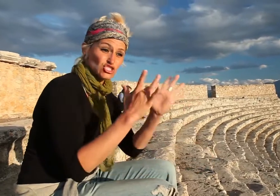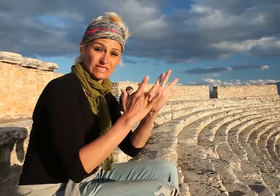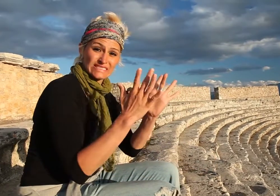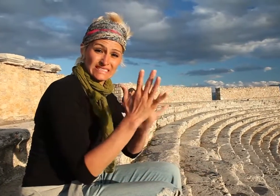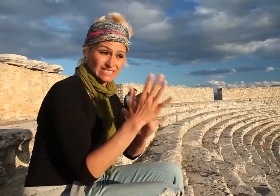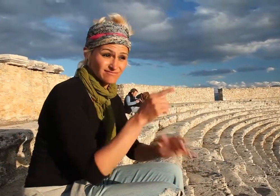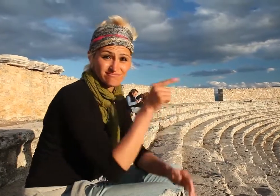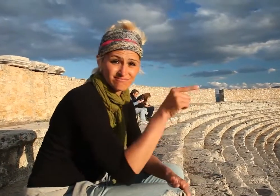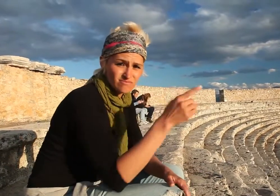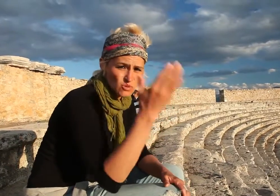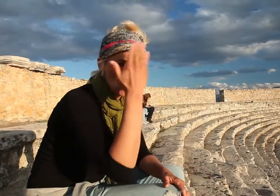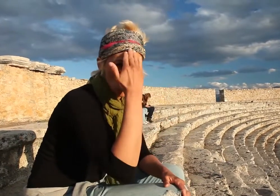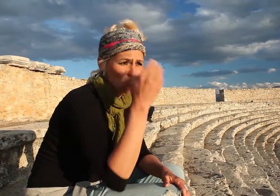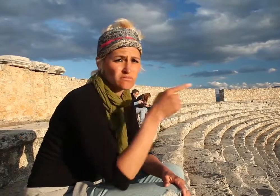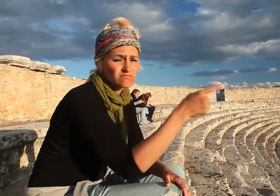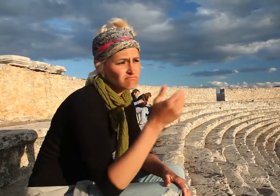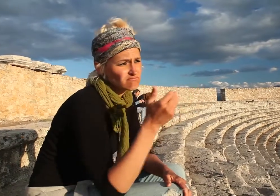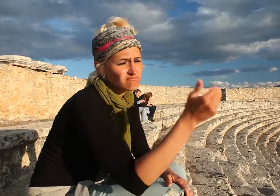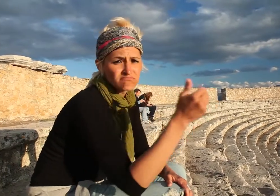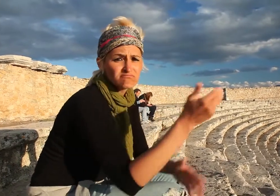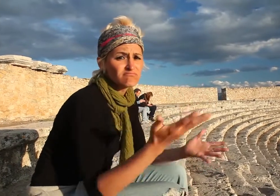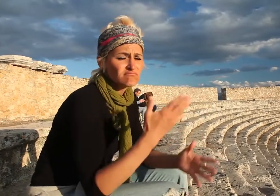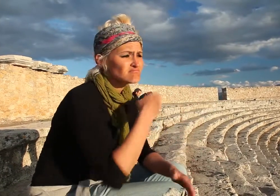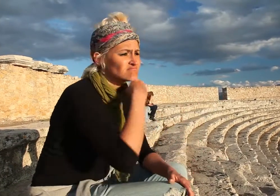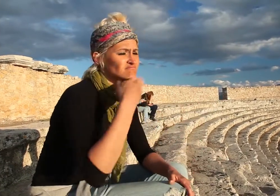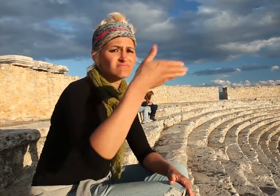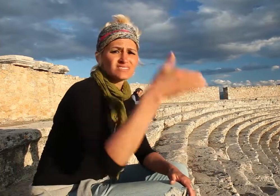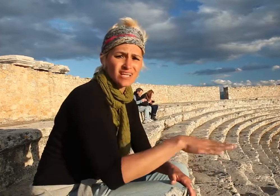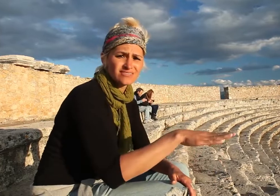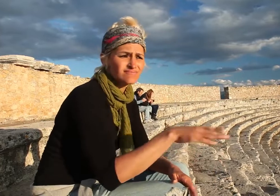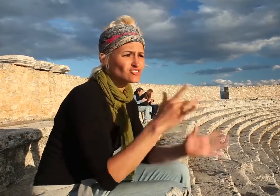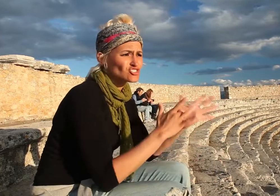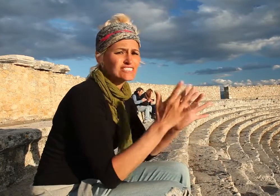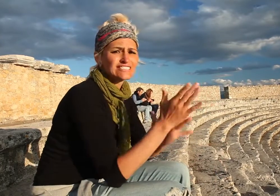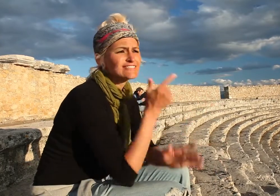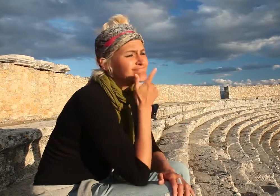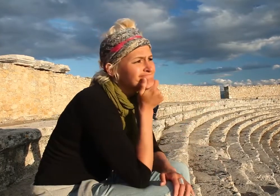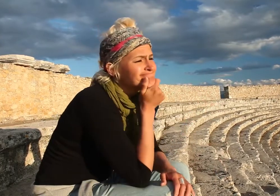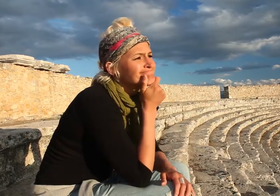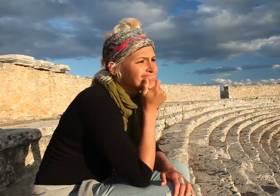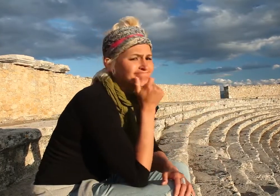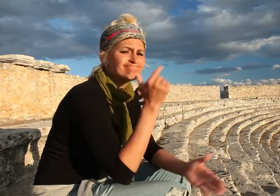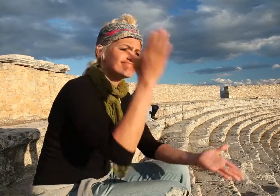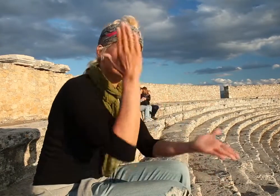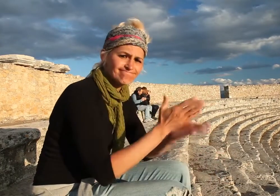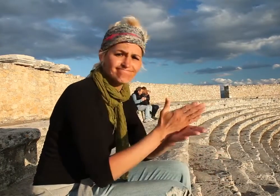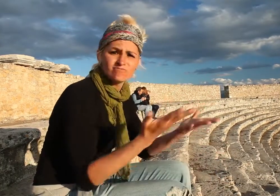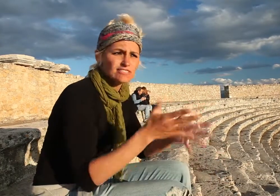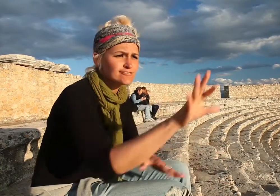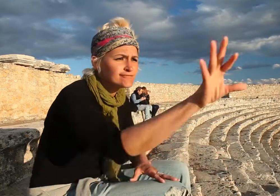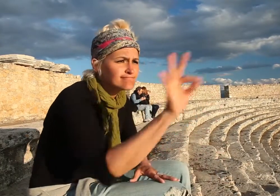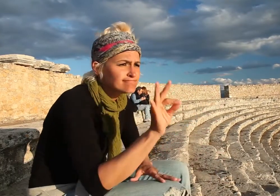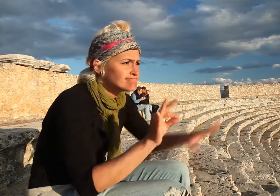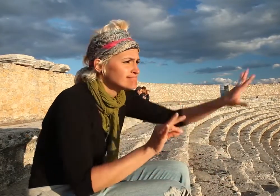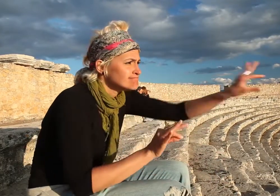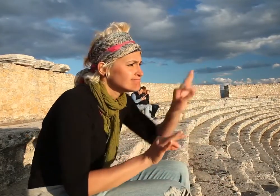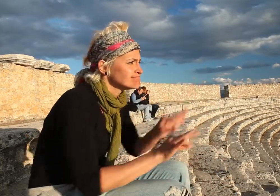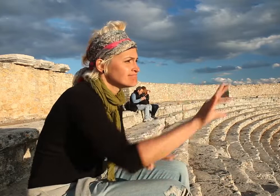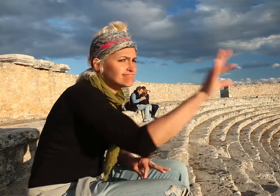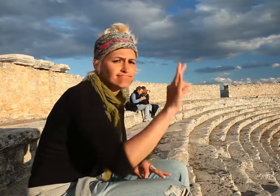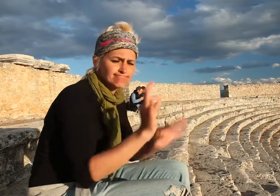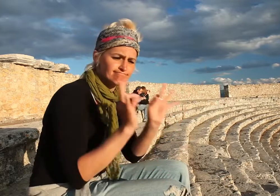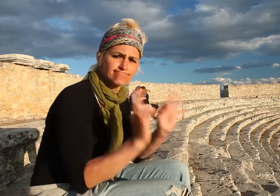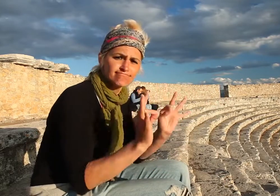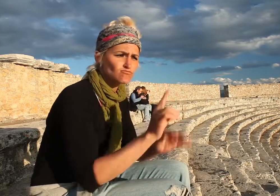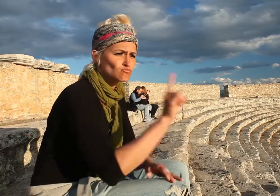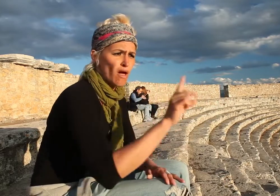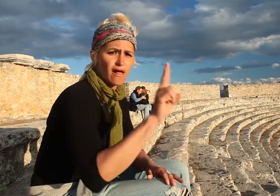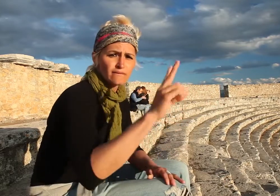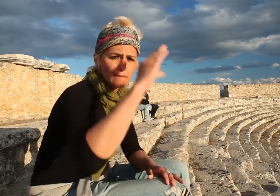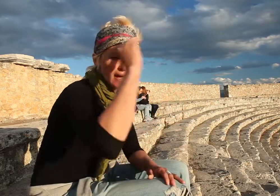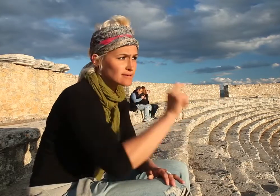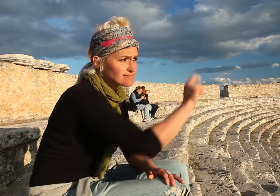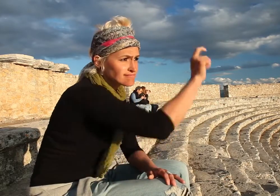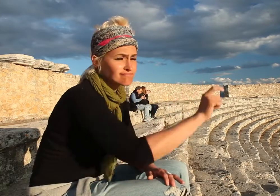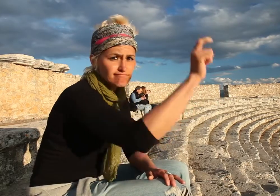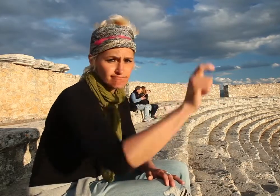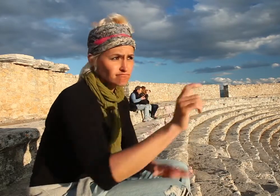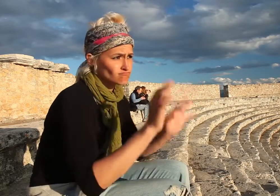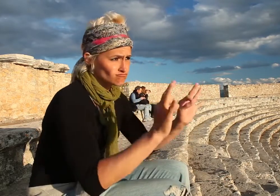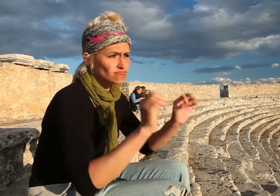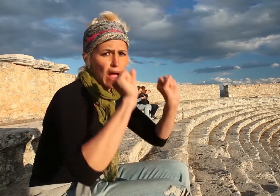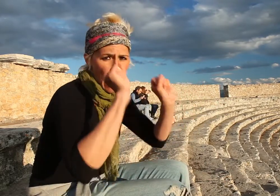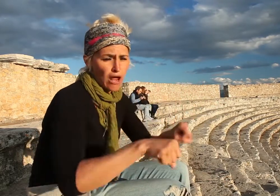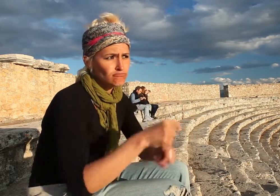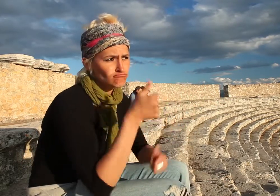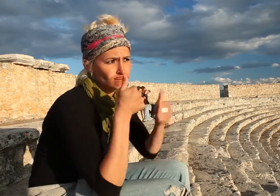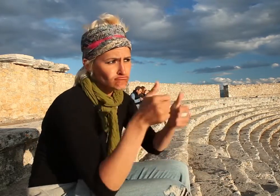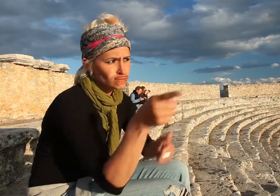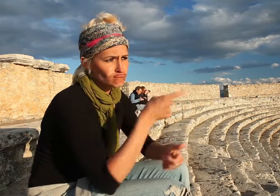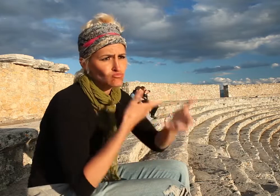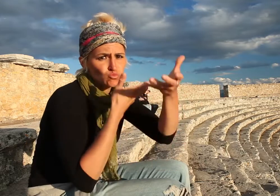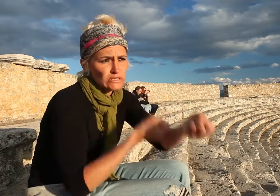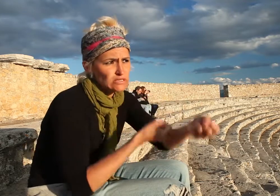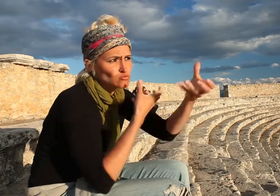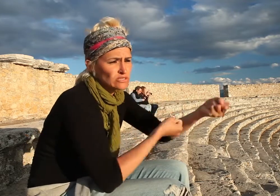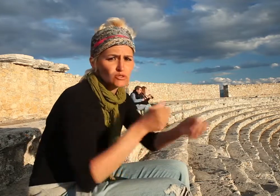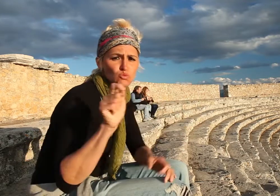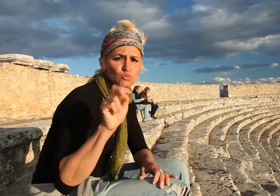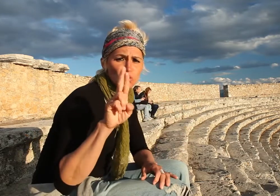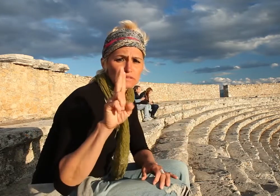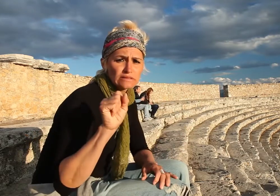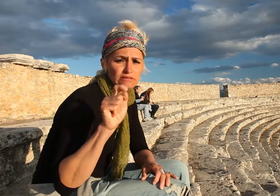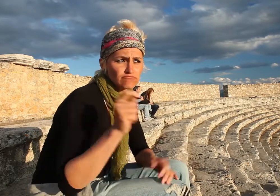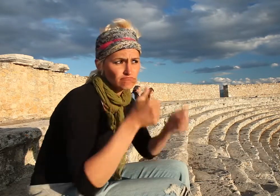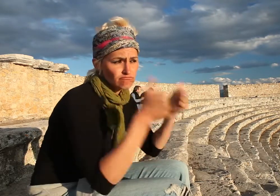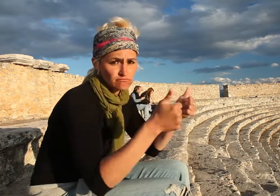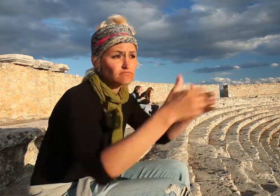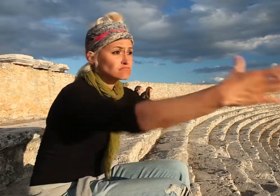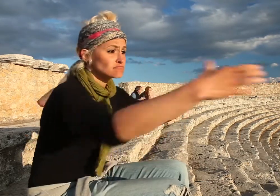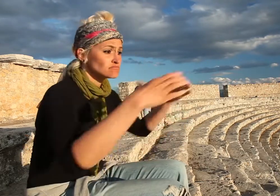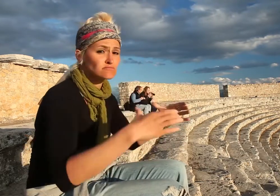Jesus knew he was going to die sooner or later; he picked 12 men as disciples whom he could trust.